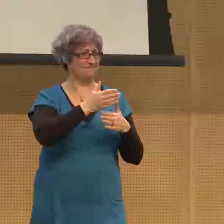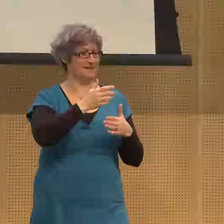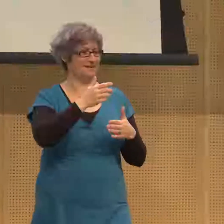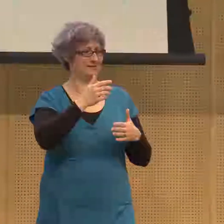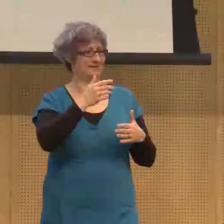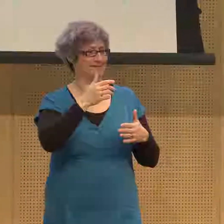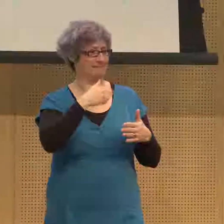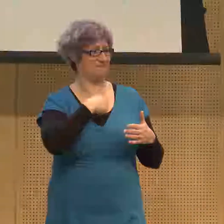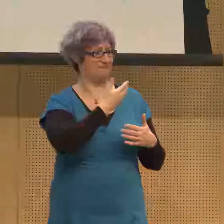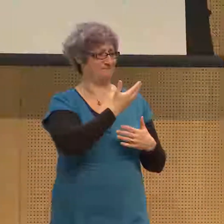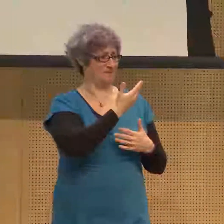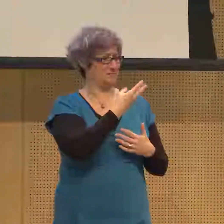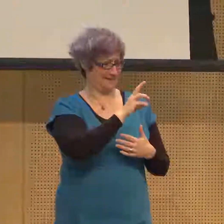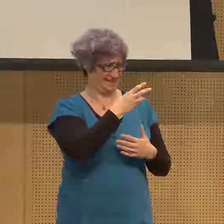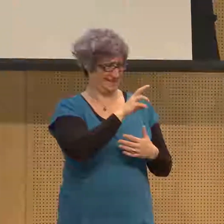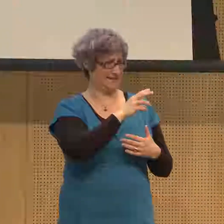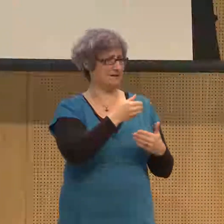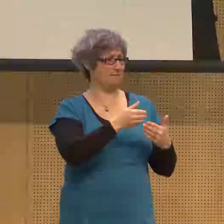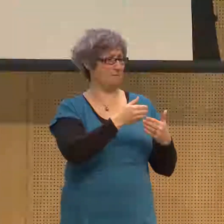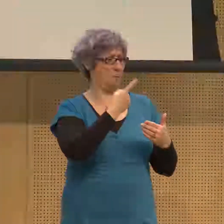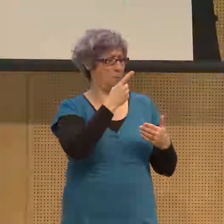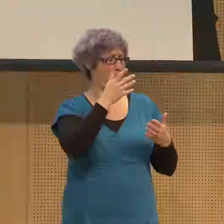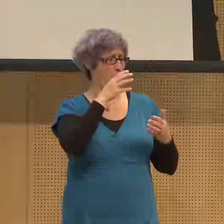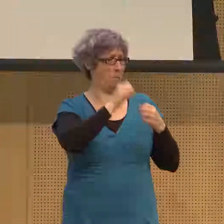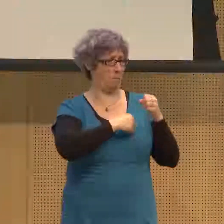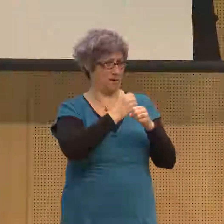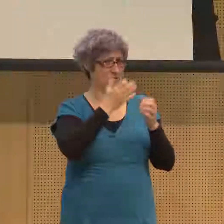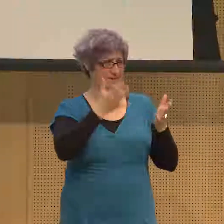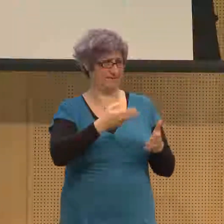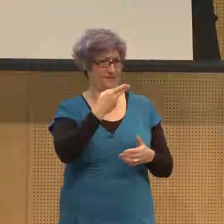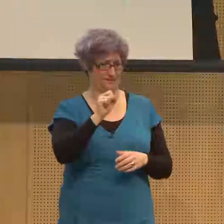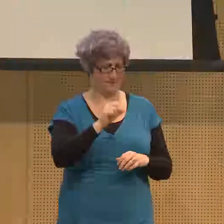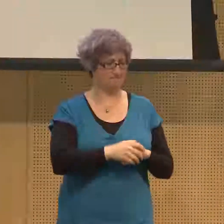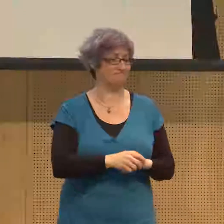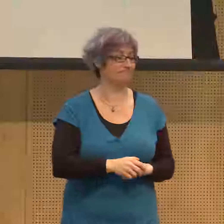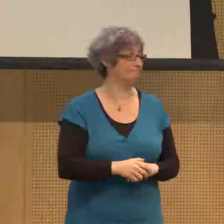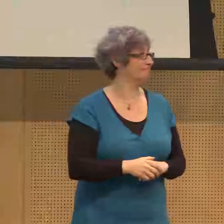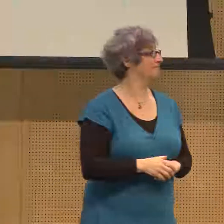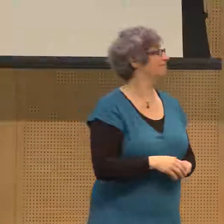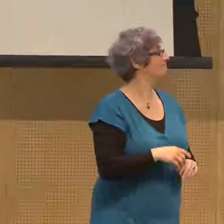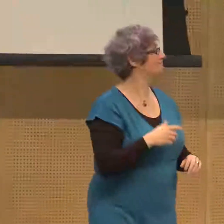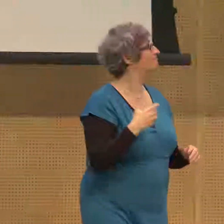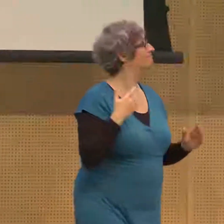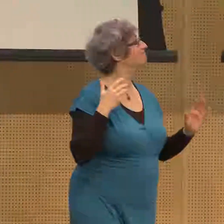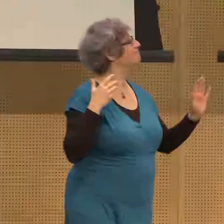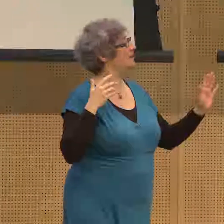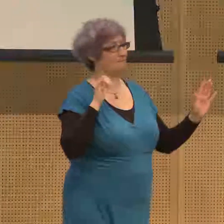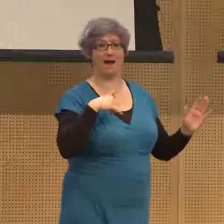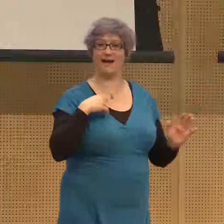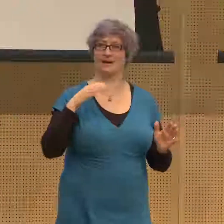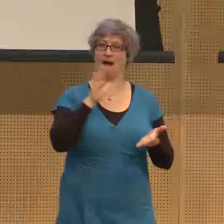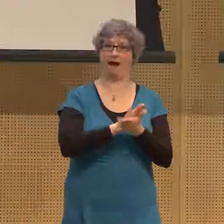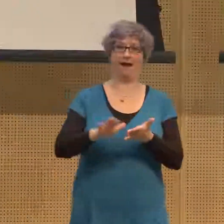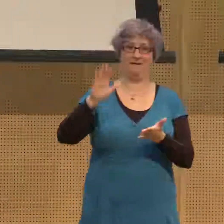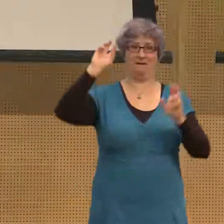So, this was the summer between... Well, I was 16, and I had one year left of high school.